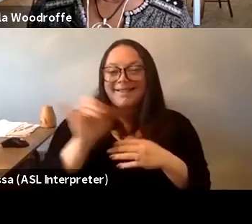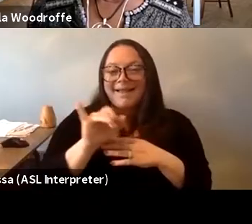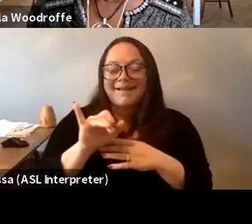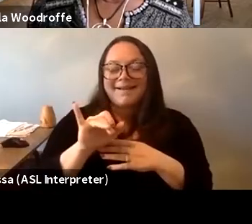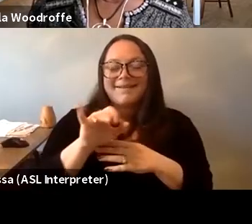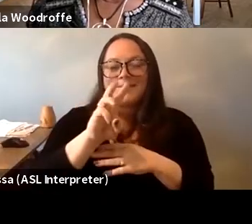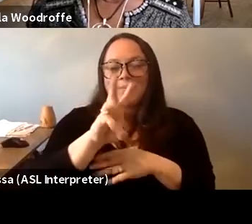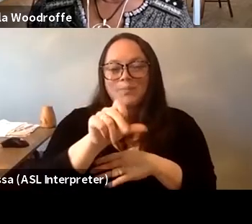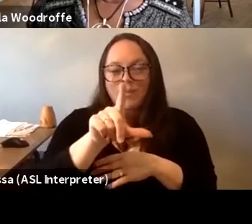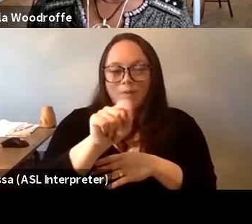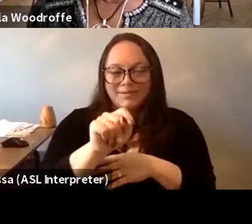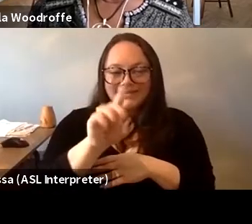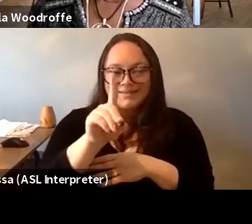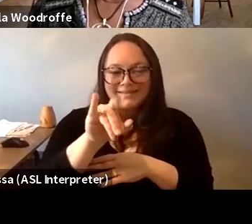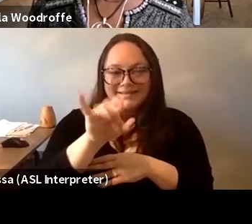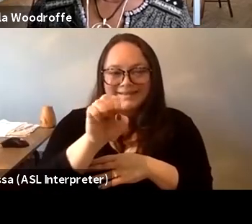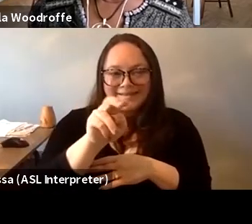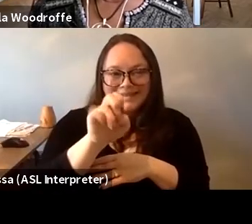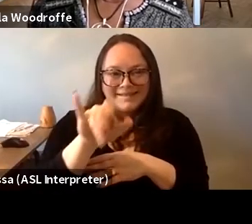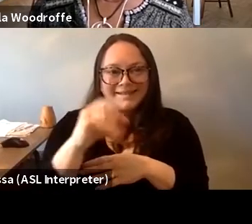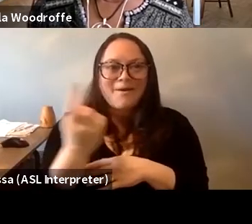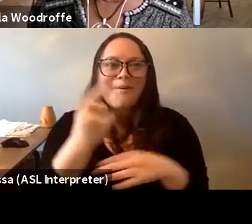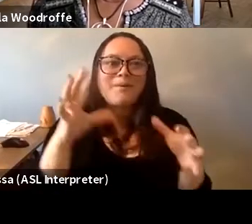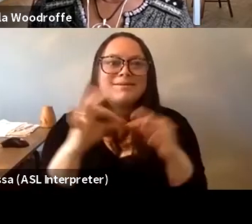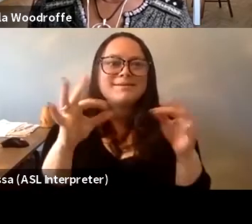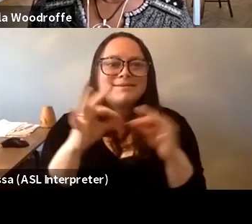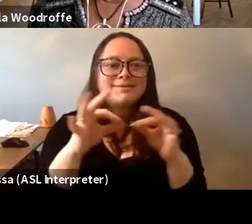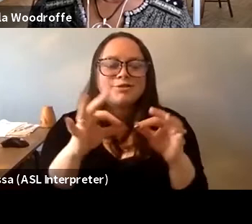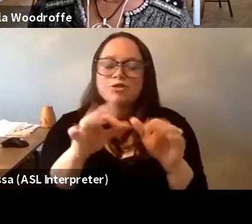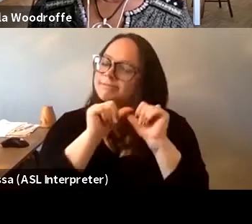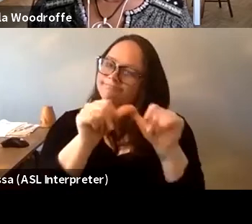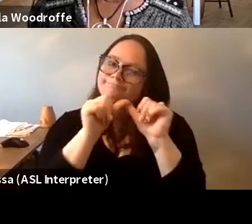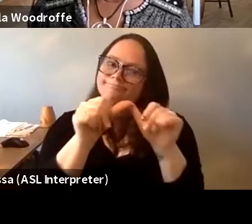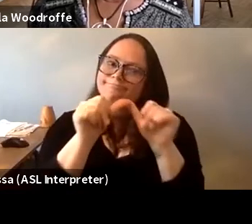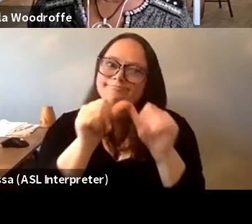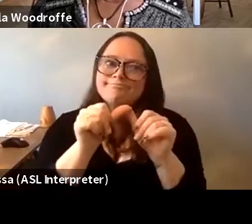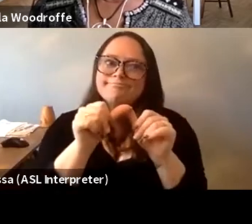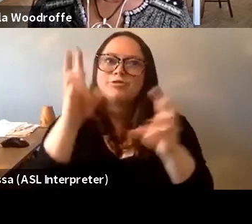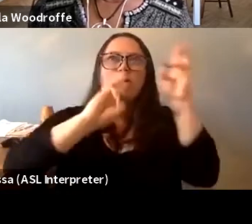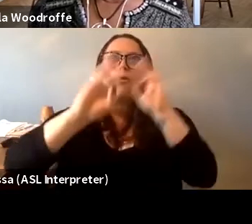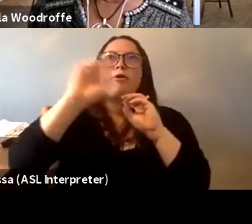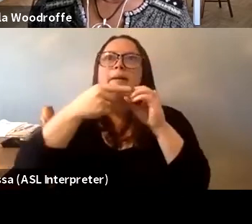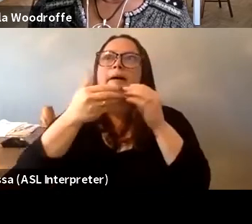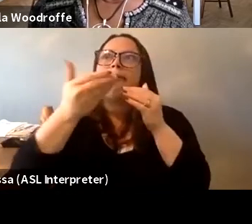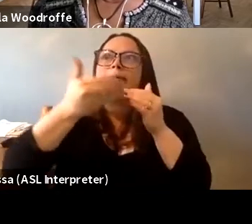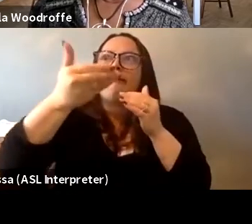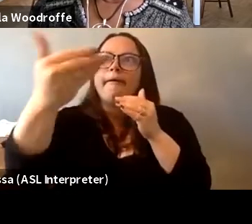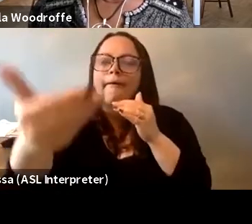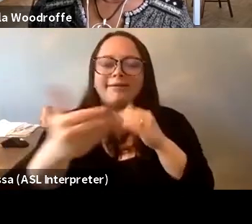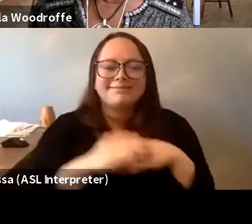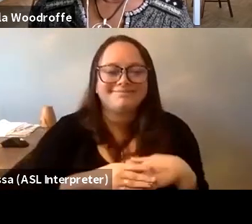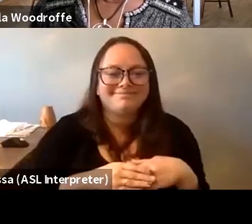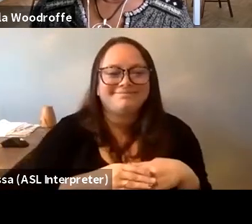about the next day. That that is my theory of what what I perceive. That is very true.